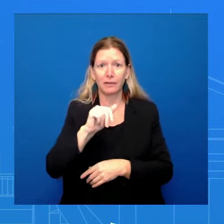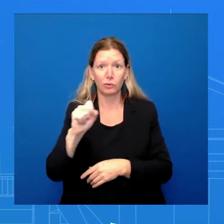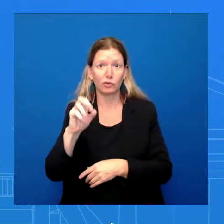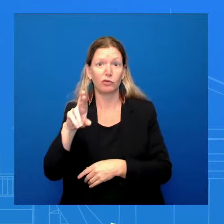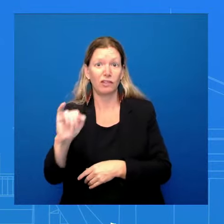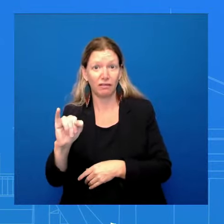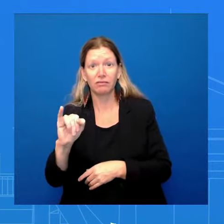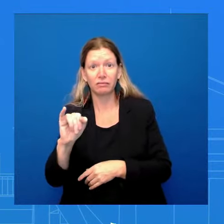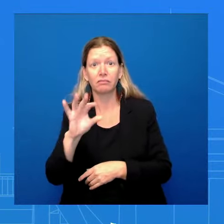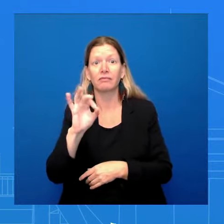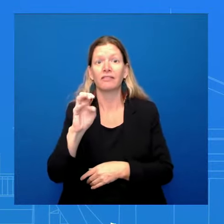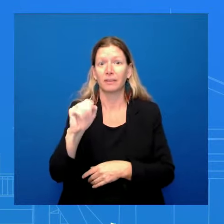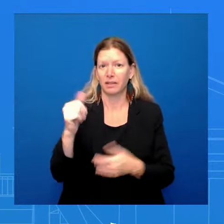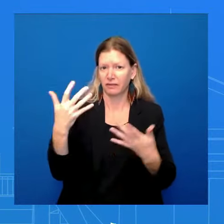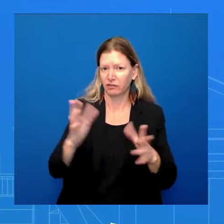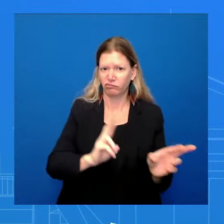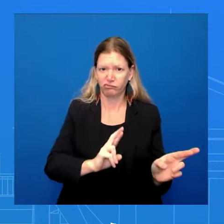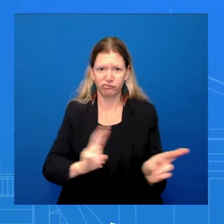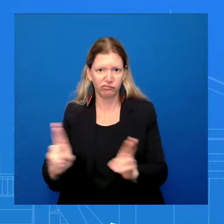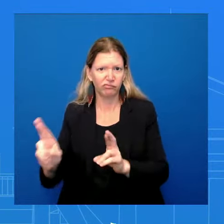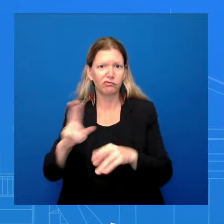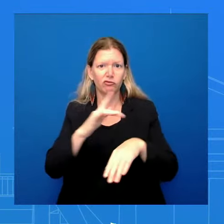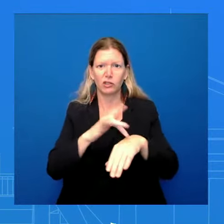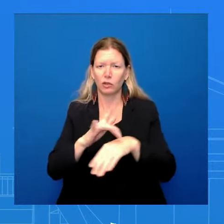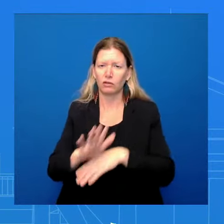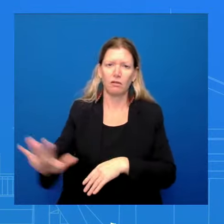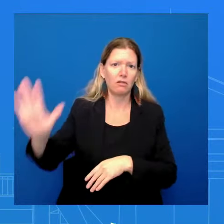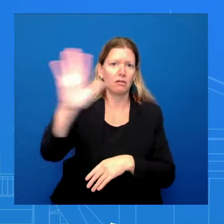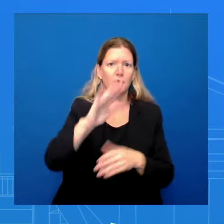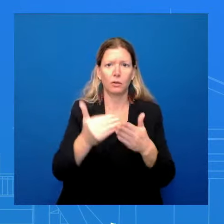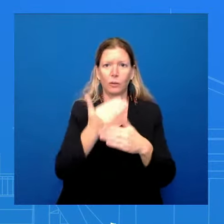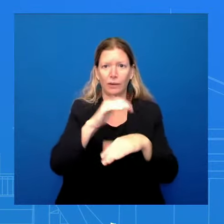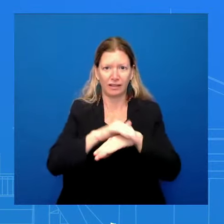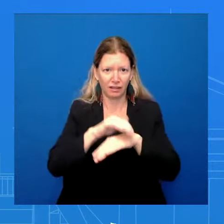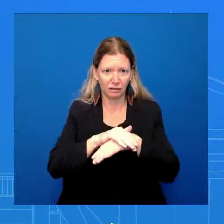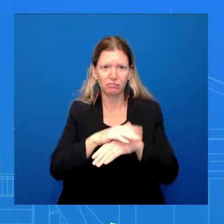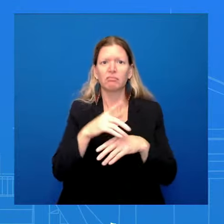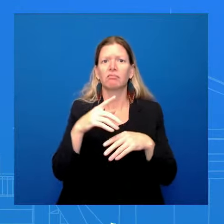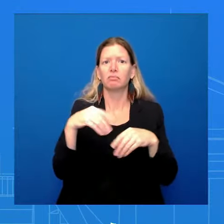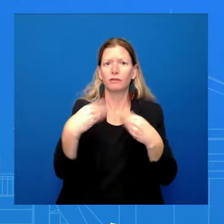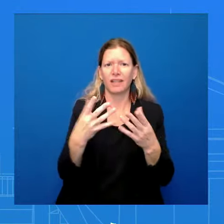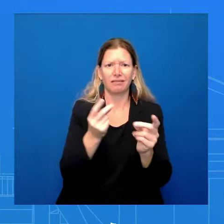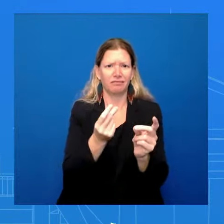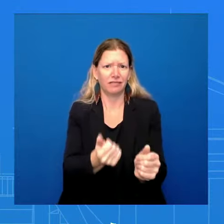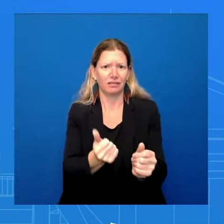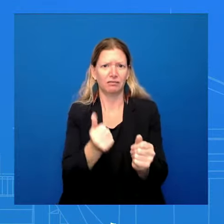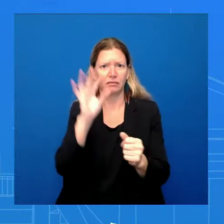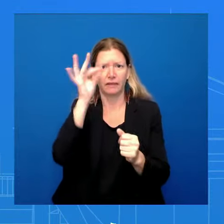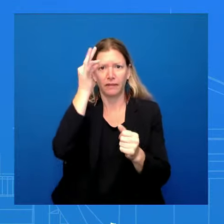to provide rapid federal assistance if needed. Now, we encourage all of those in the path of this large